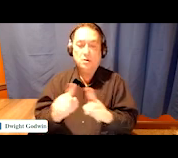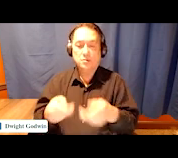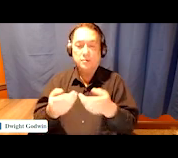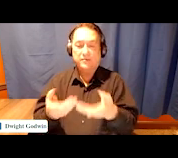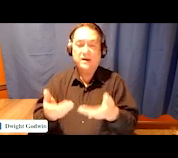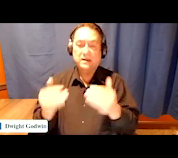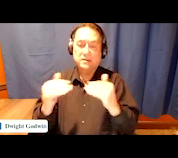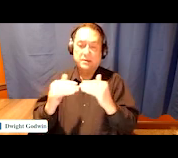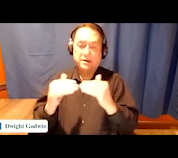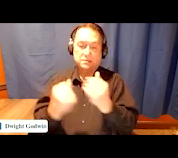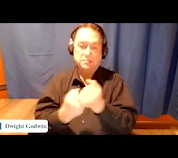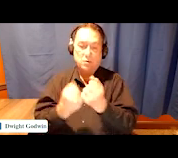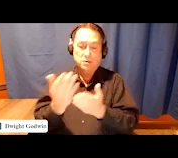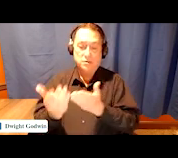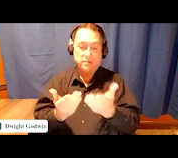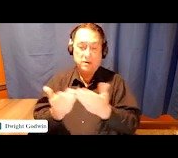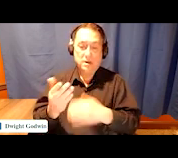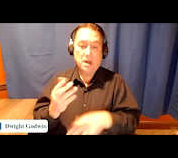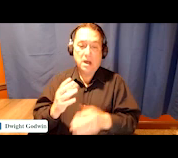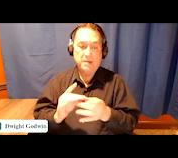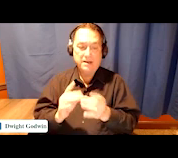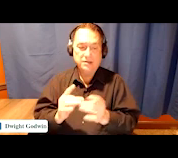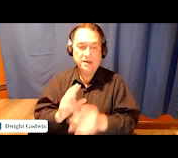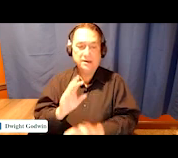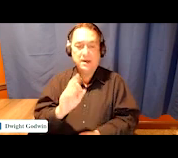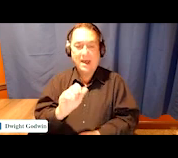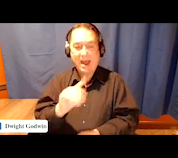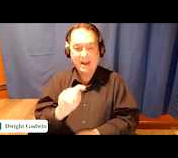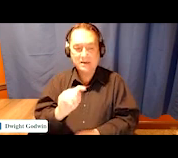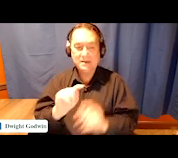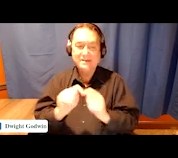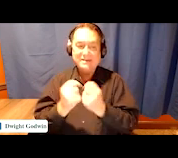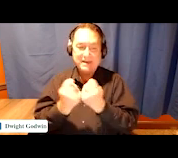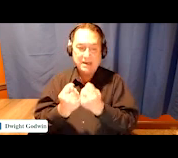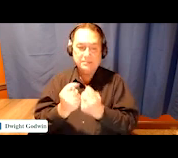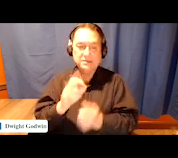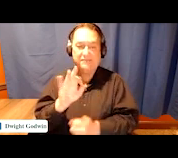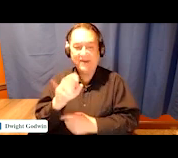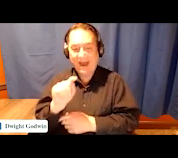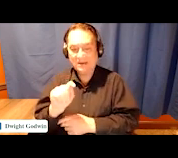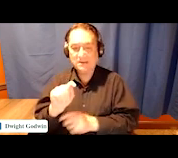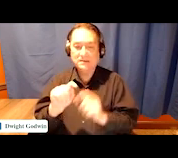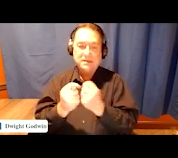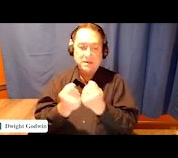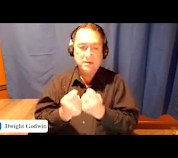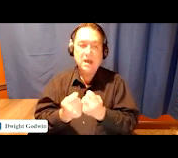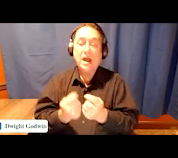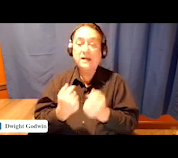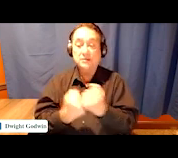that I mentioned on ACT teams, FACT teams. And peer support in jail and prison, while people are incarcerated,